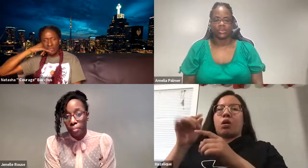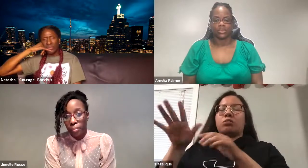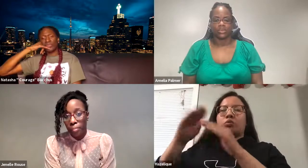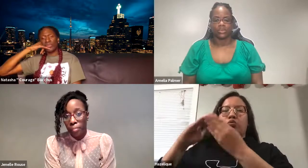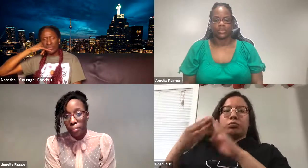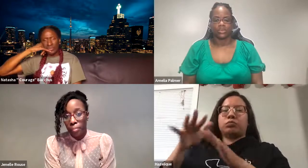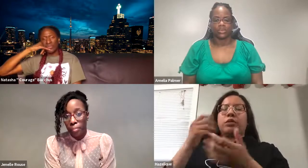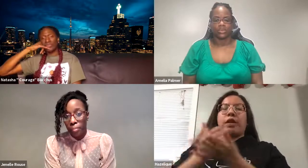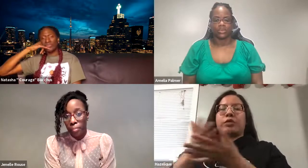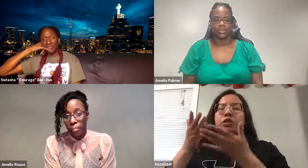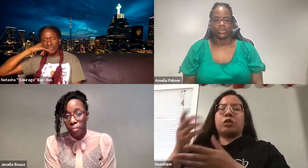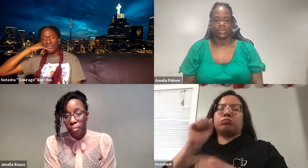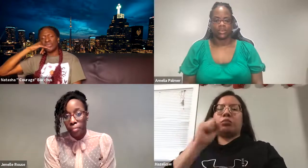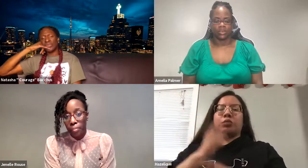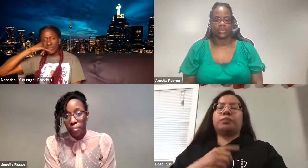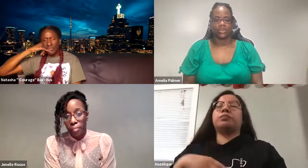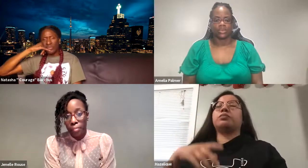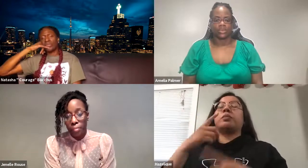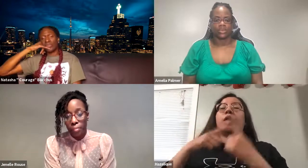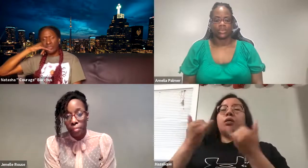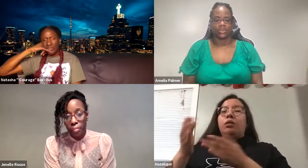and the culture and the community and everything there